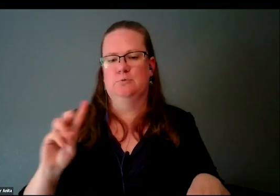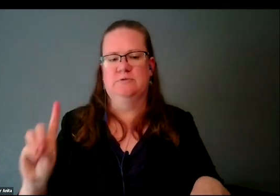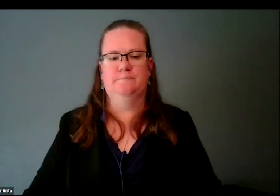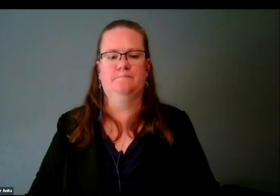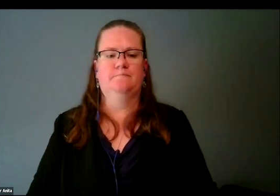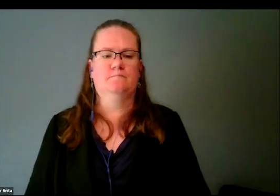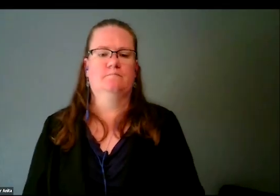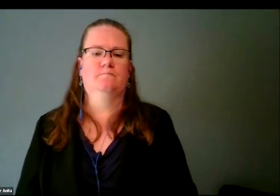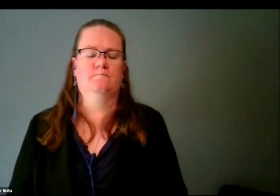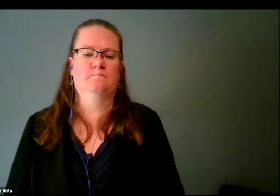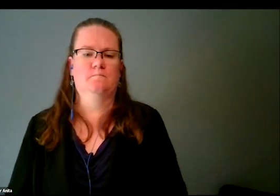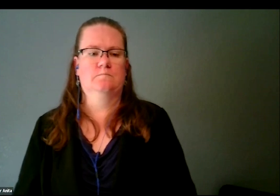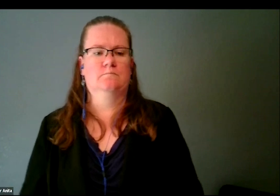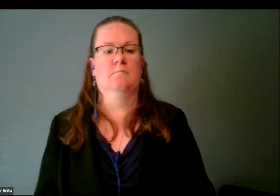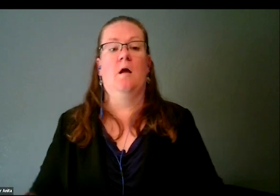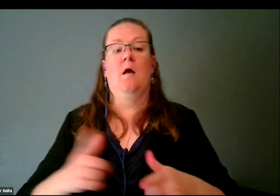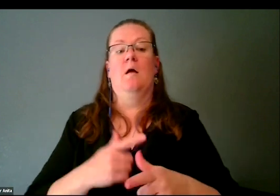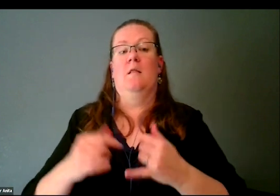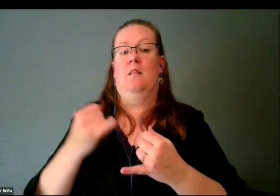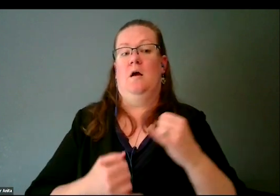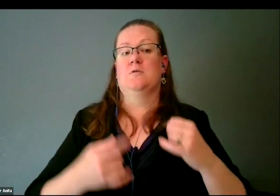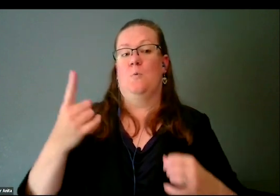Then finally, Monstro the Whale, which is one of my favorites.